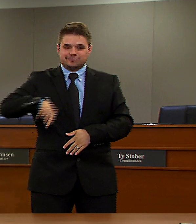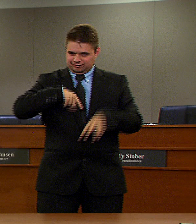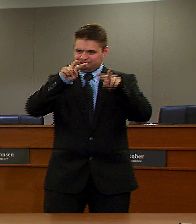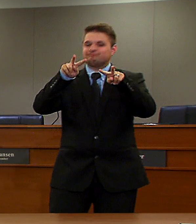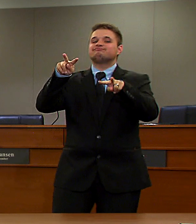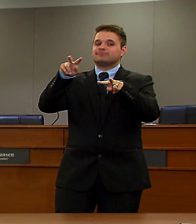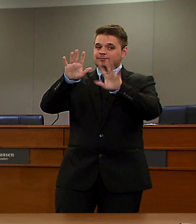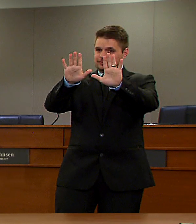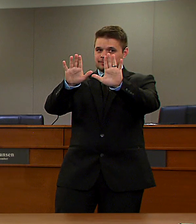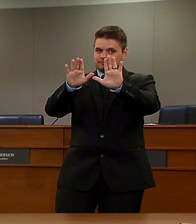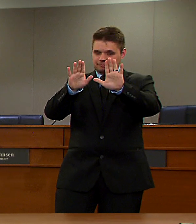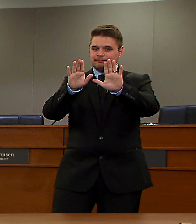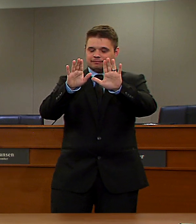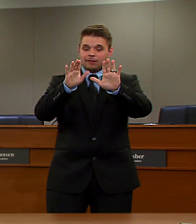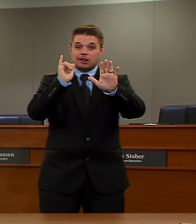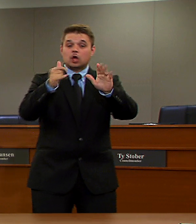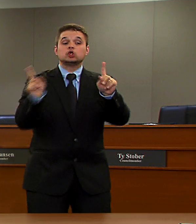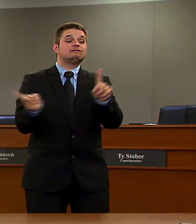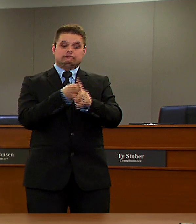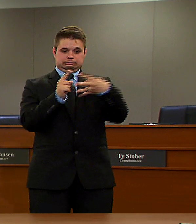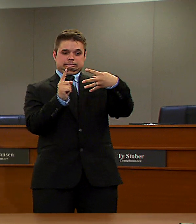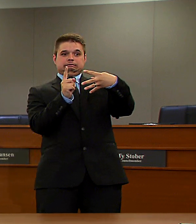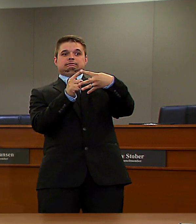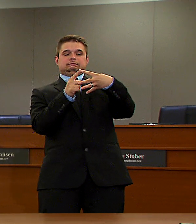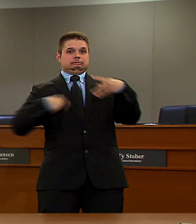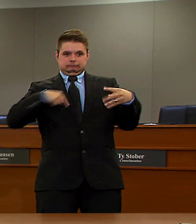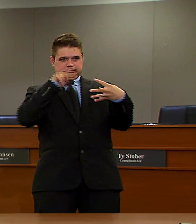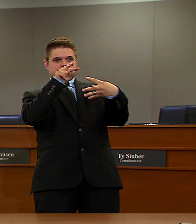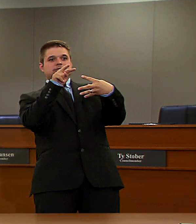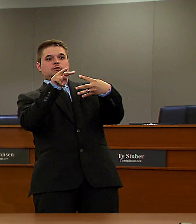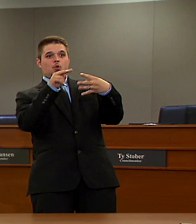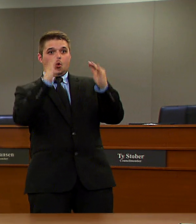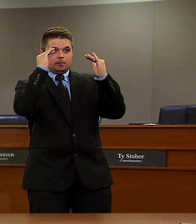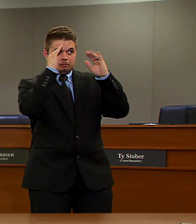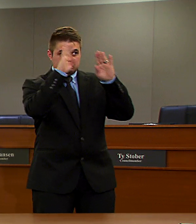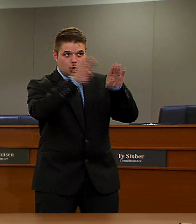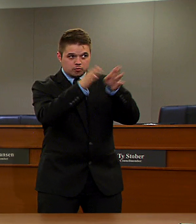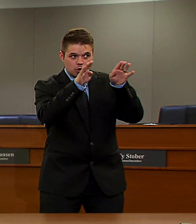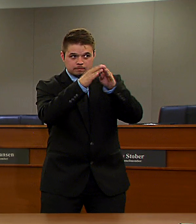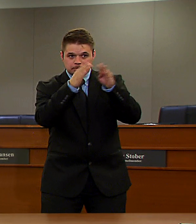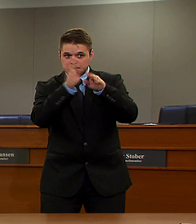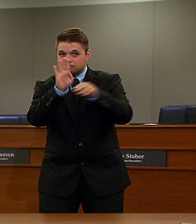Phase 1 reopen here in the City. And please remember how important it is that all of us